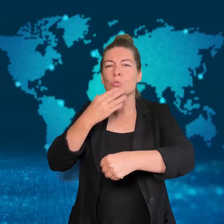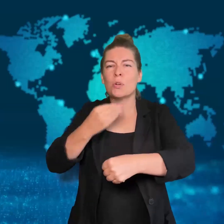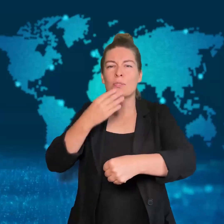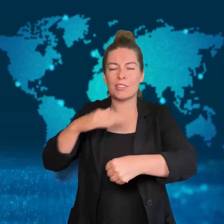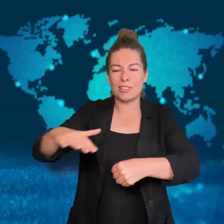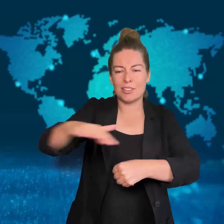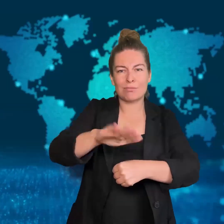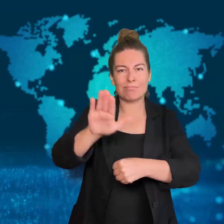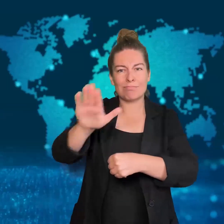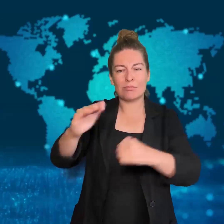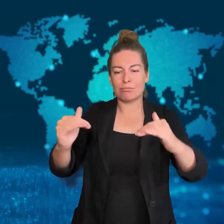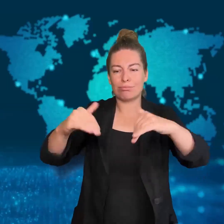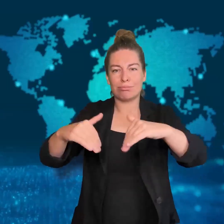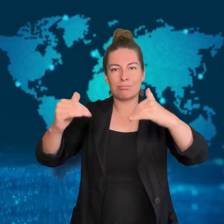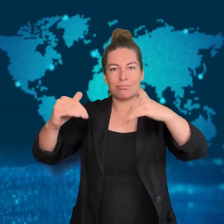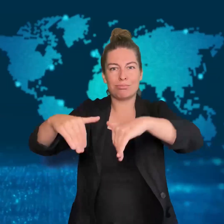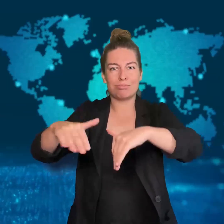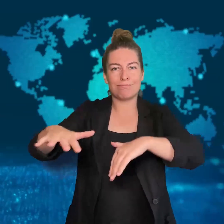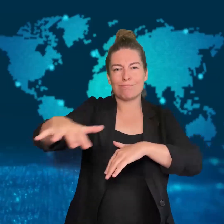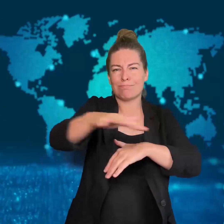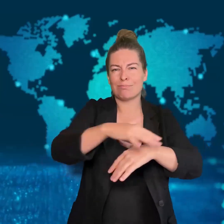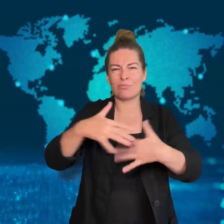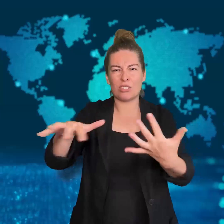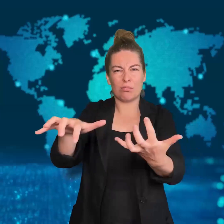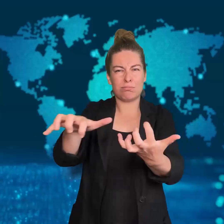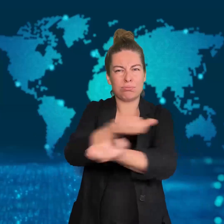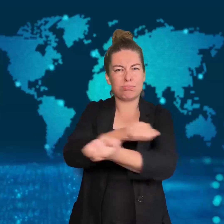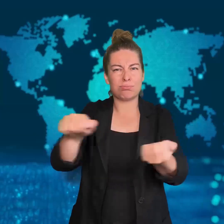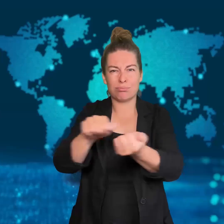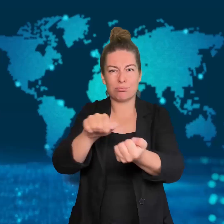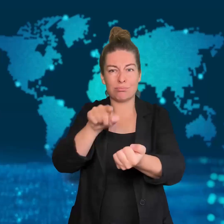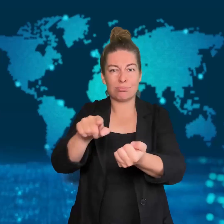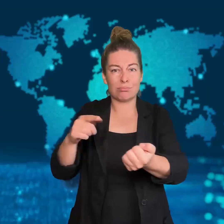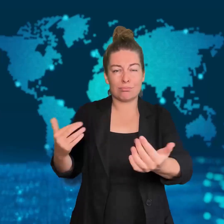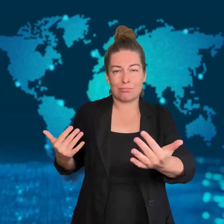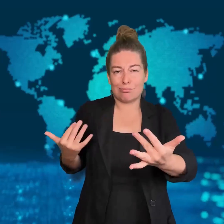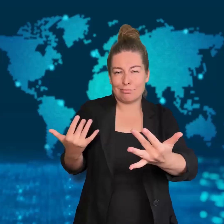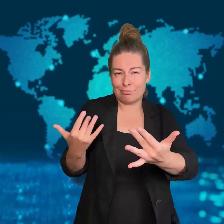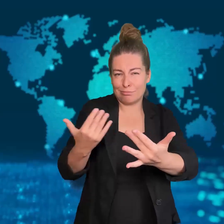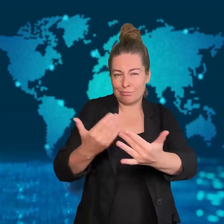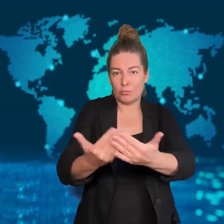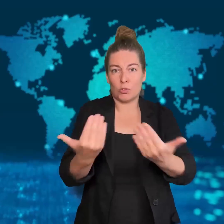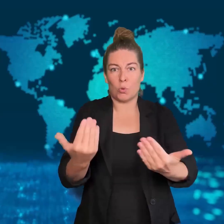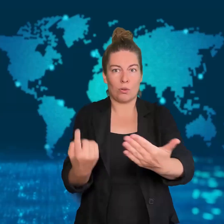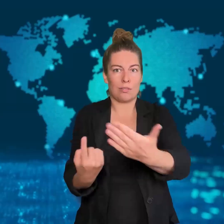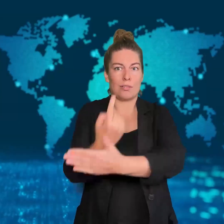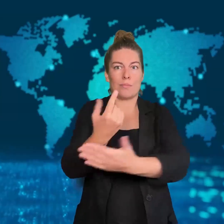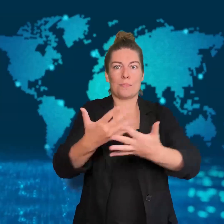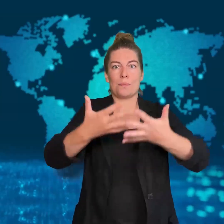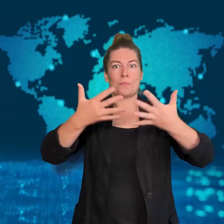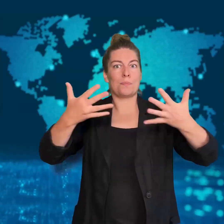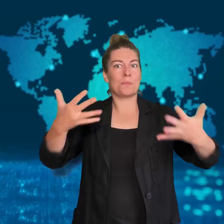took place after the desecration of a Jewish cemetery in 1990.